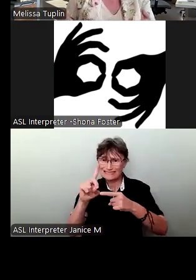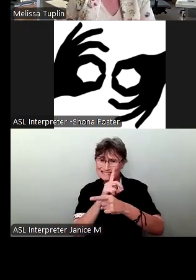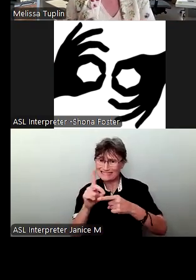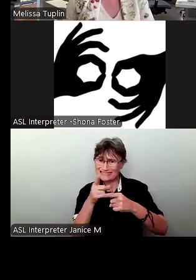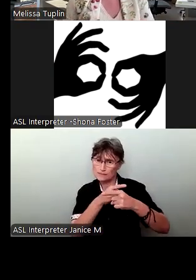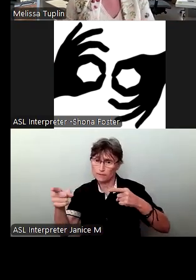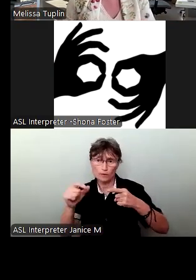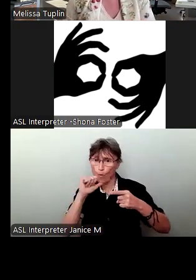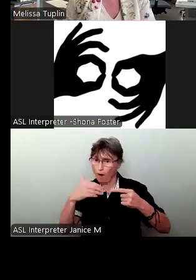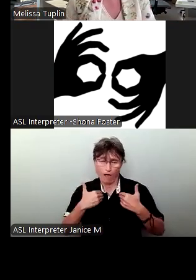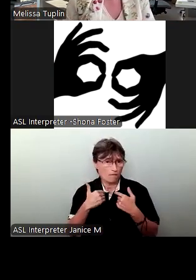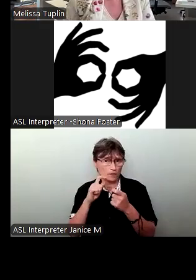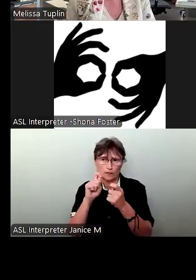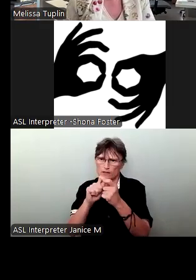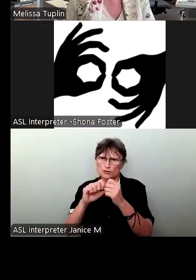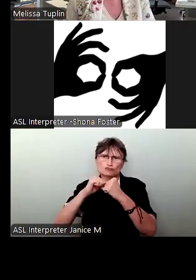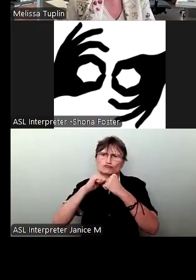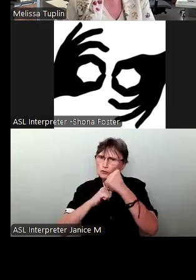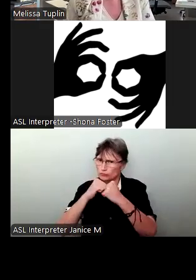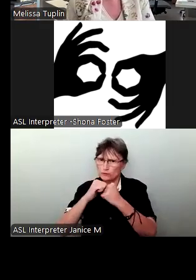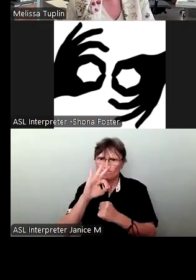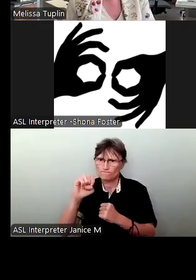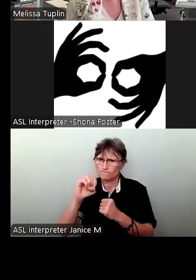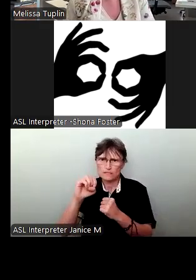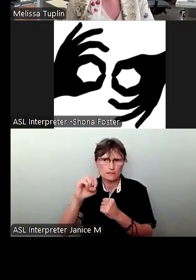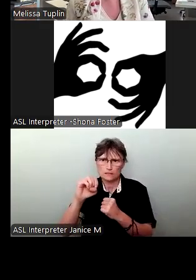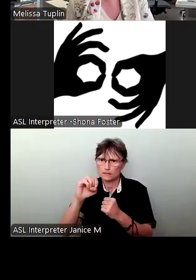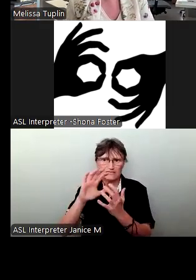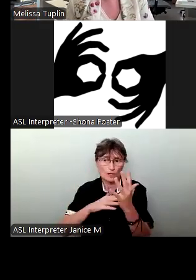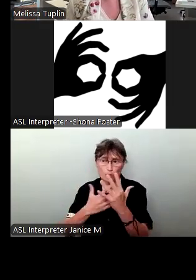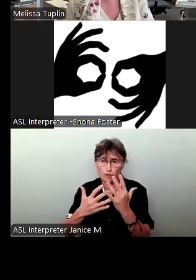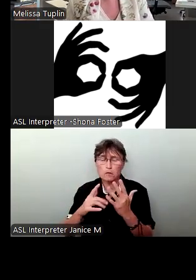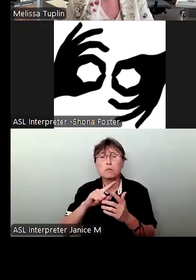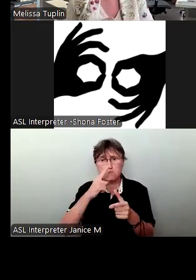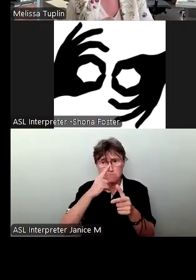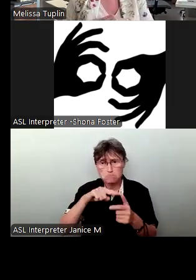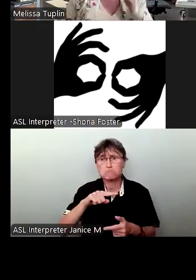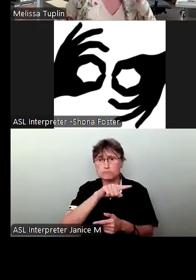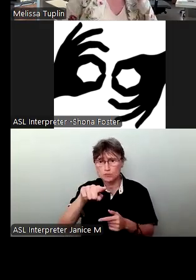then we ask that you just speak in detail about how you calculate your artist fees.